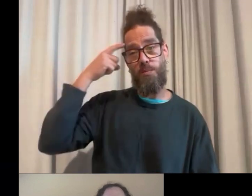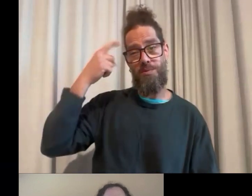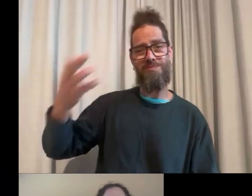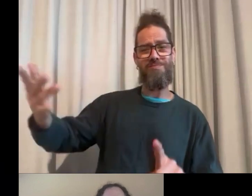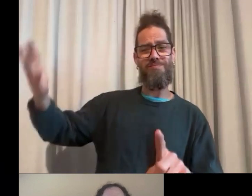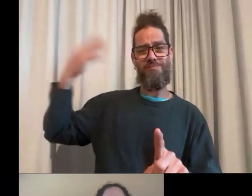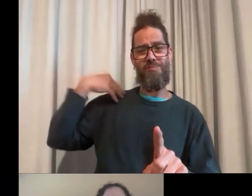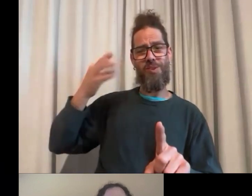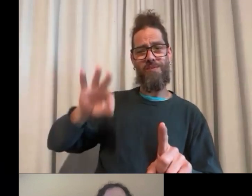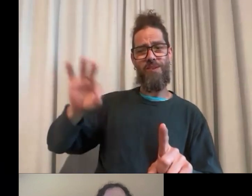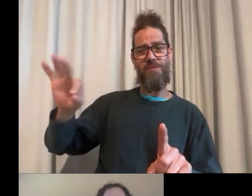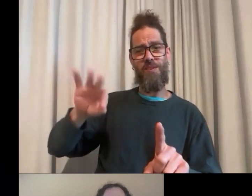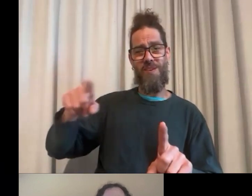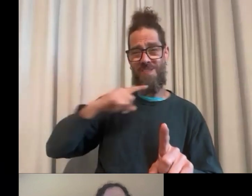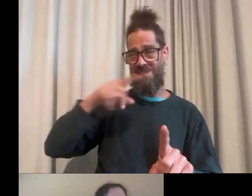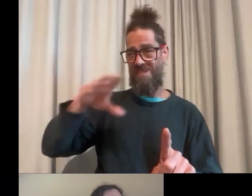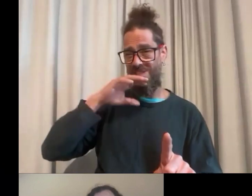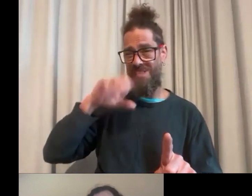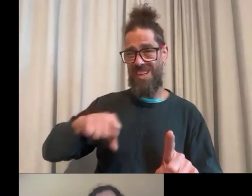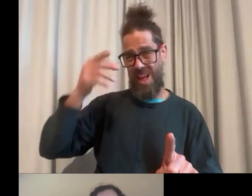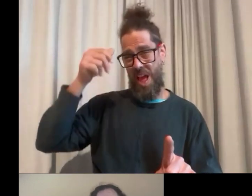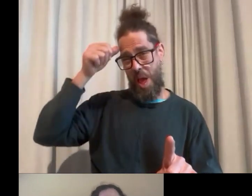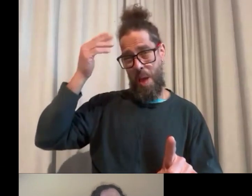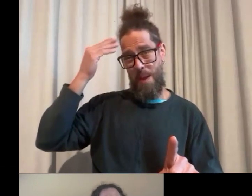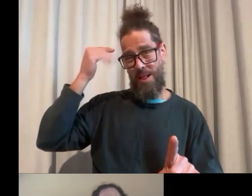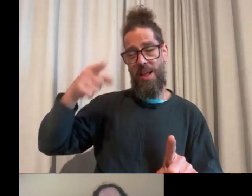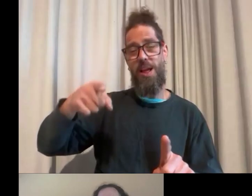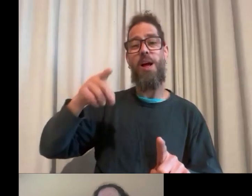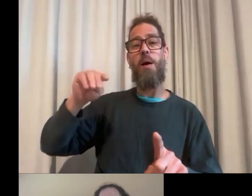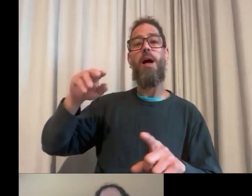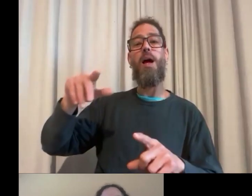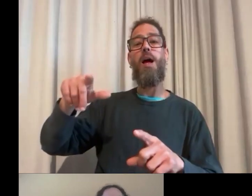is like Microsoft Explorer from 1999 screen